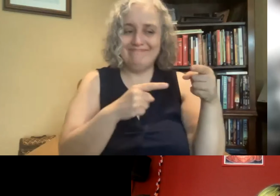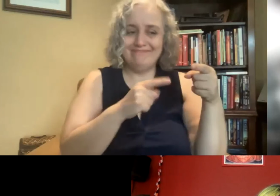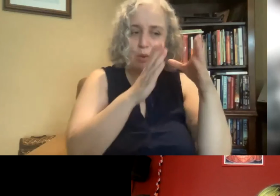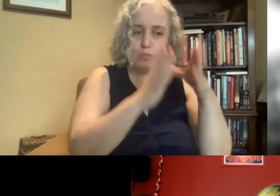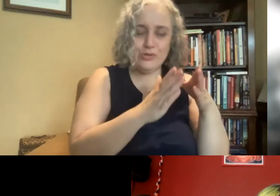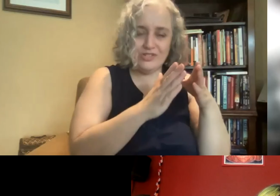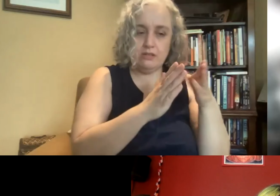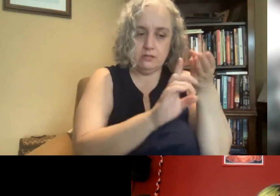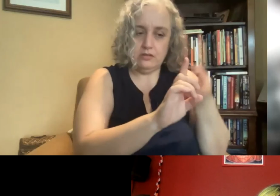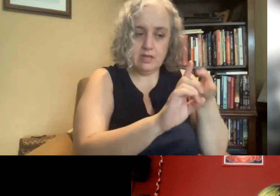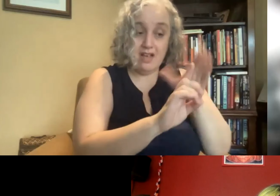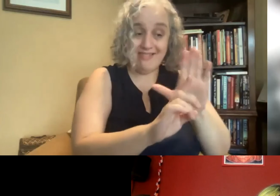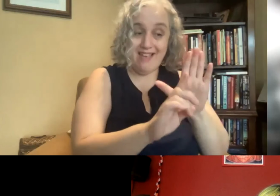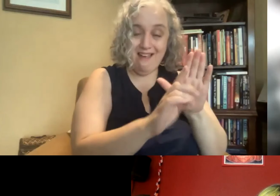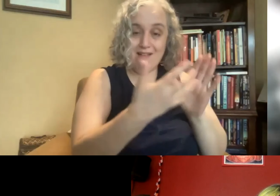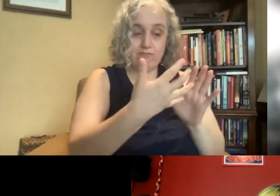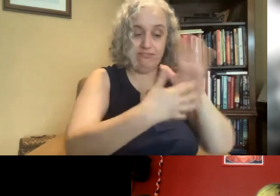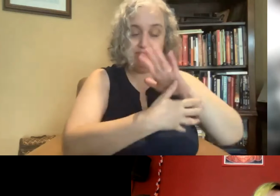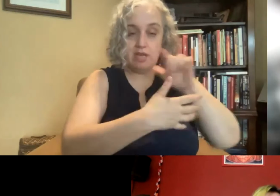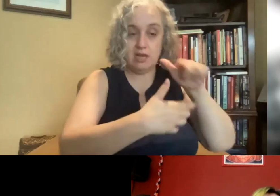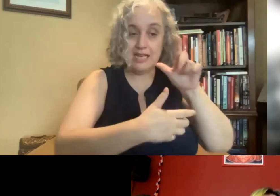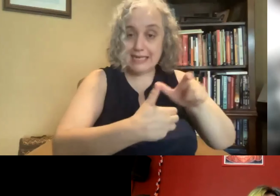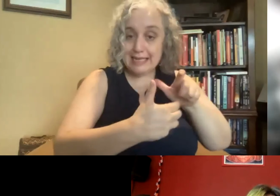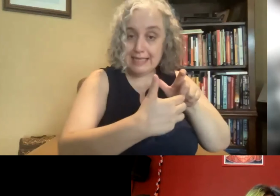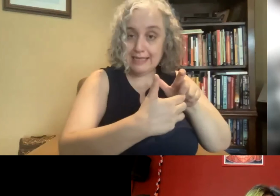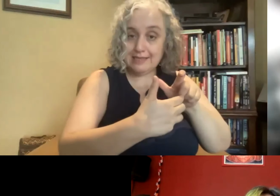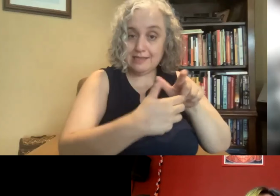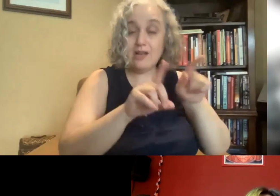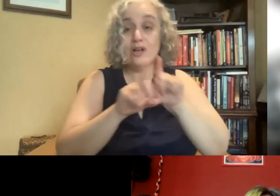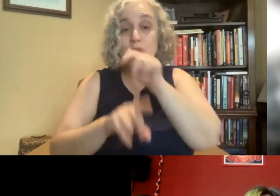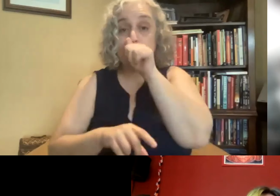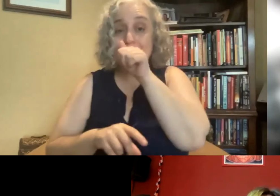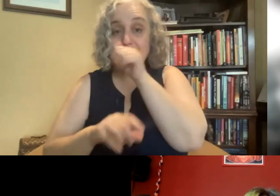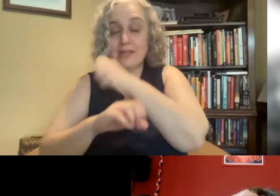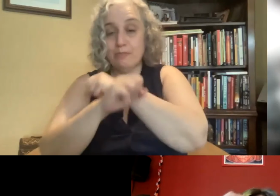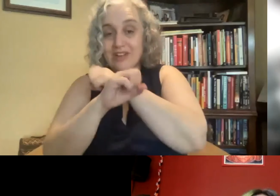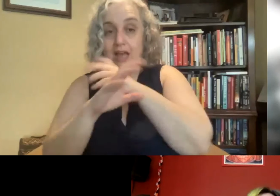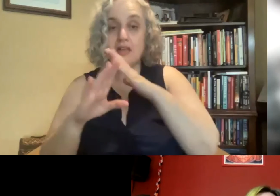and the privacy protections. The differential privacy removes a lot of